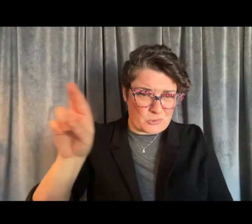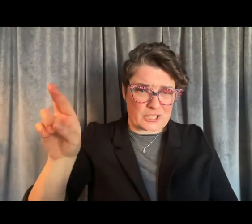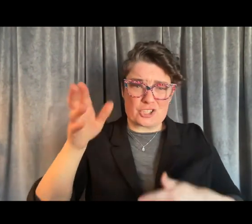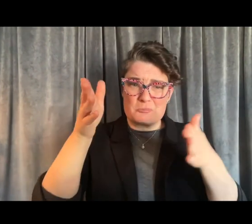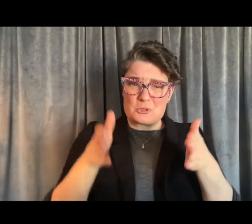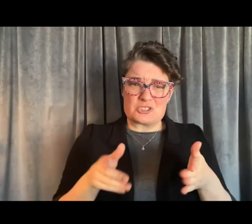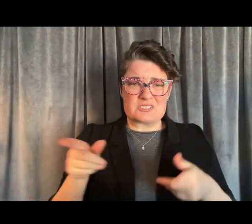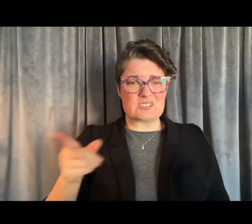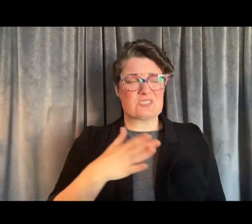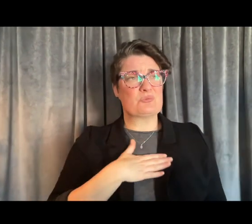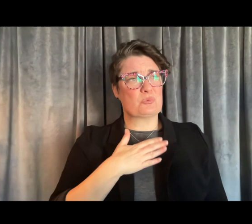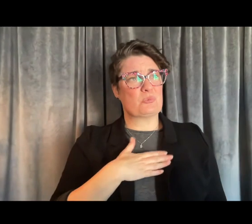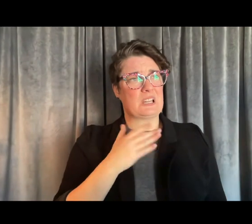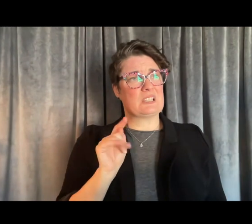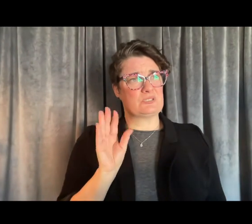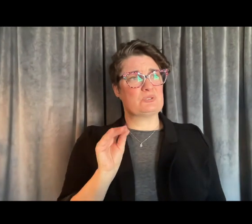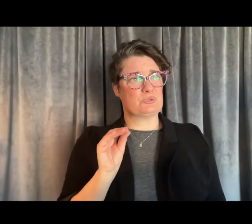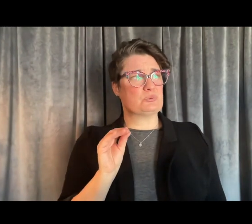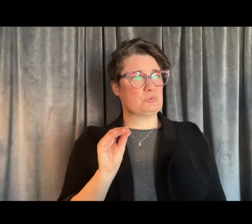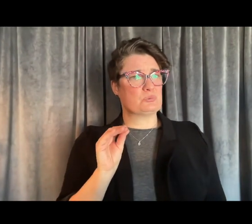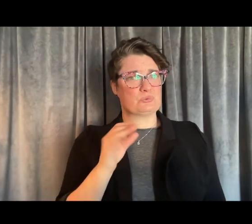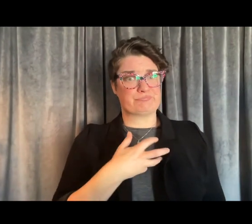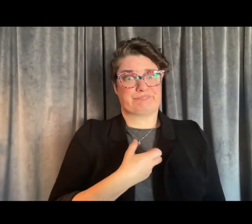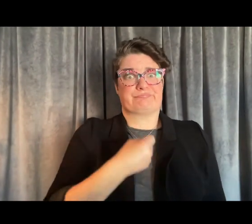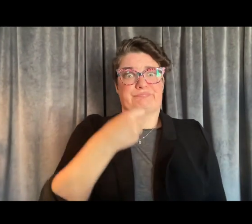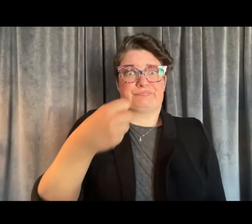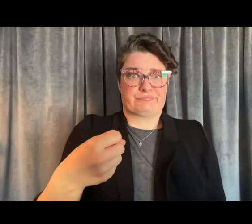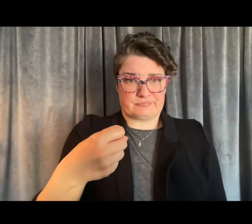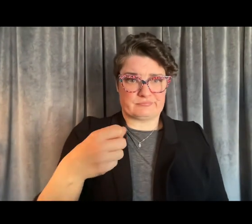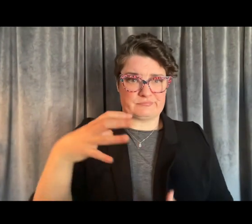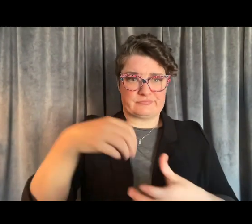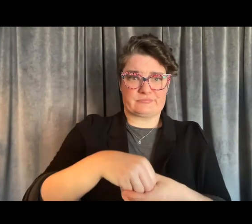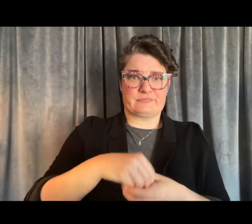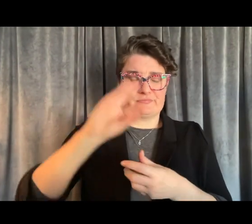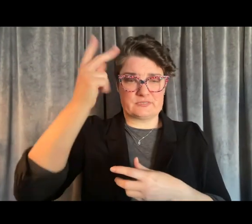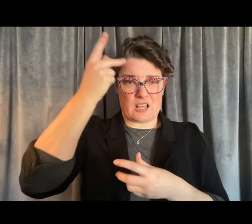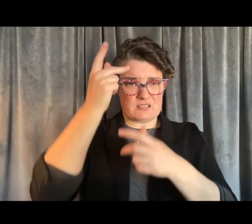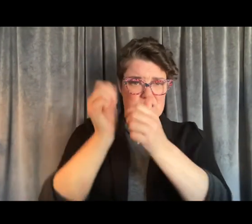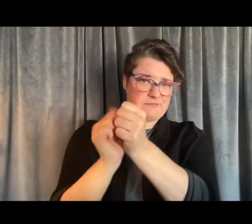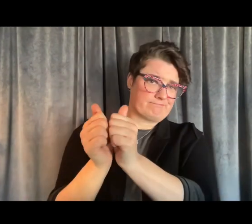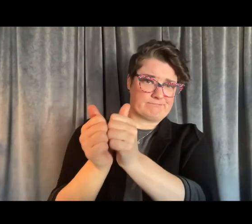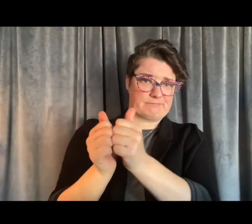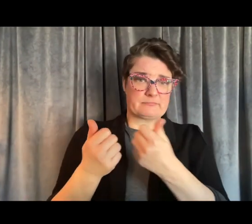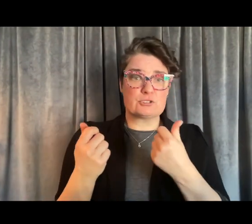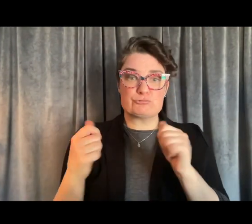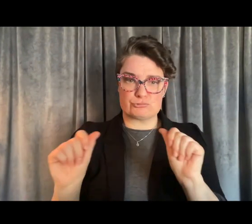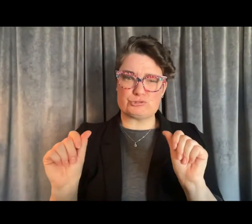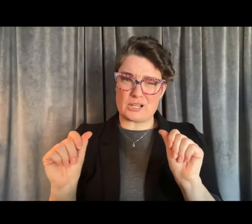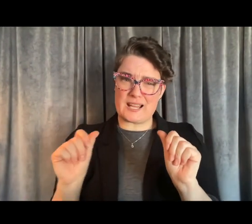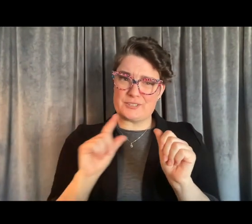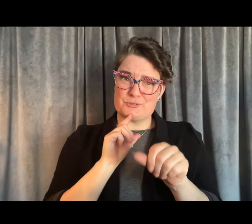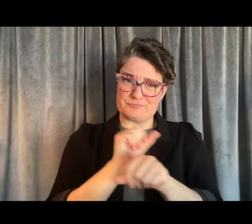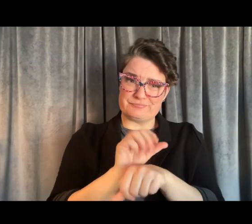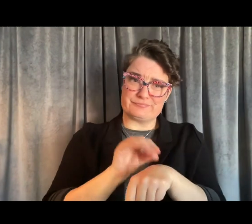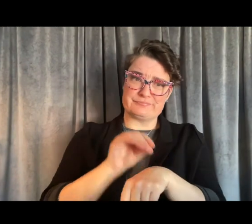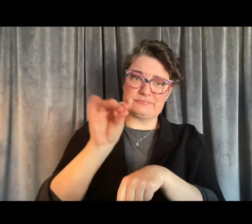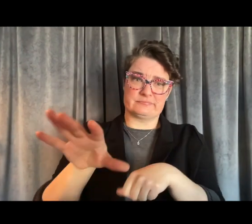also a queer person, put herself into this political arena to try to make the kind of